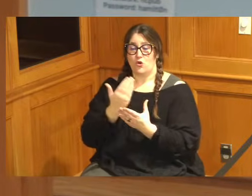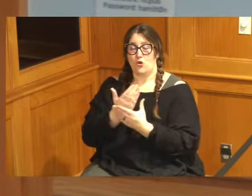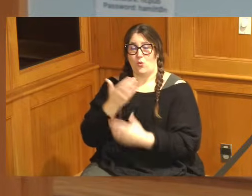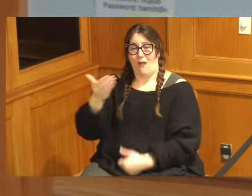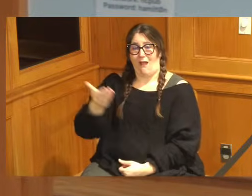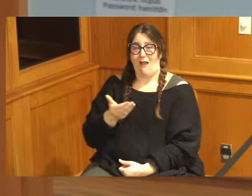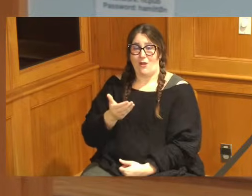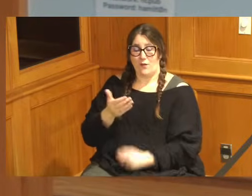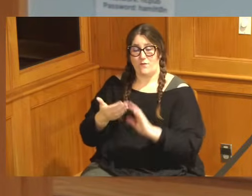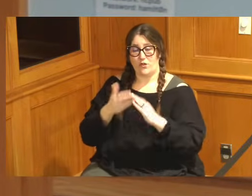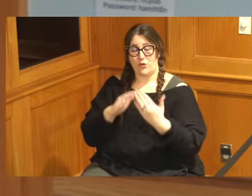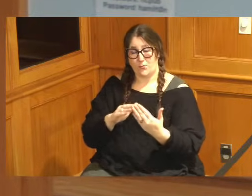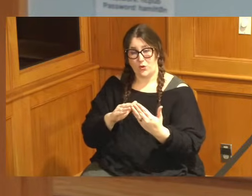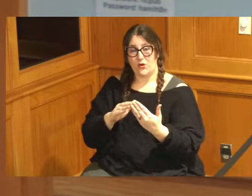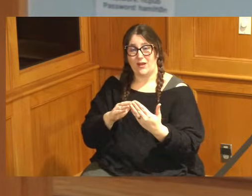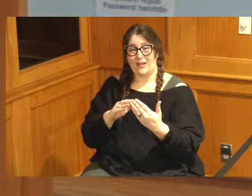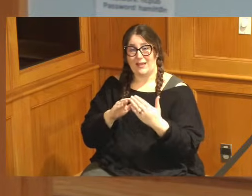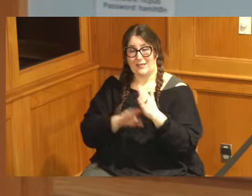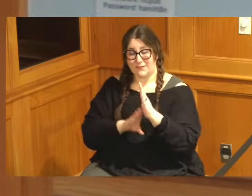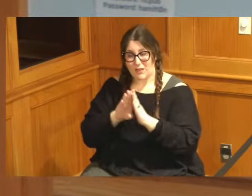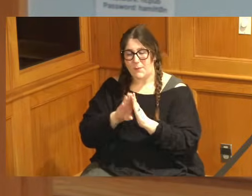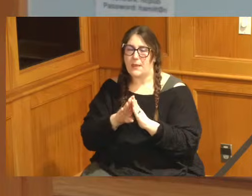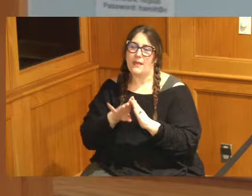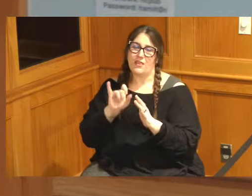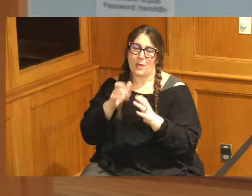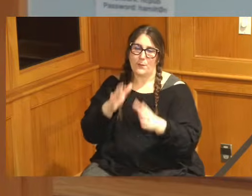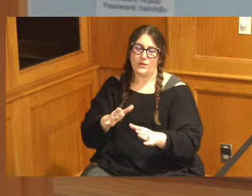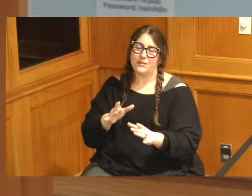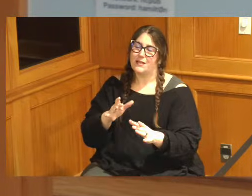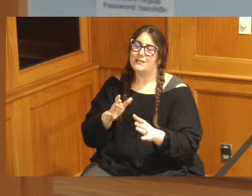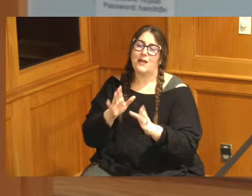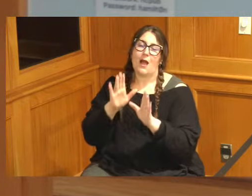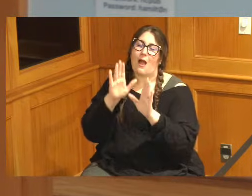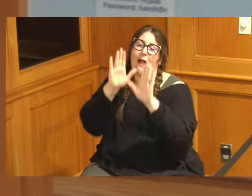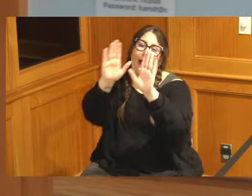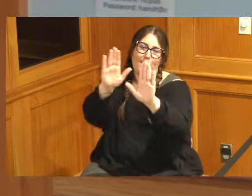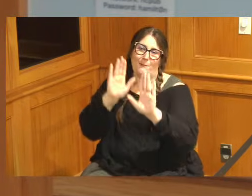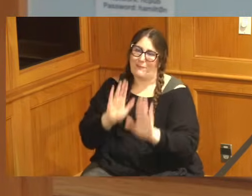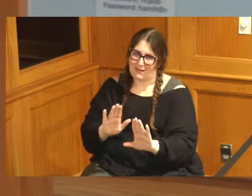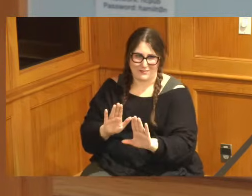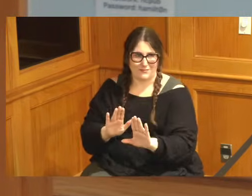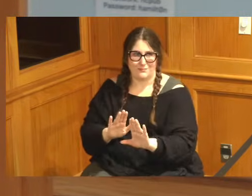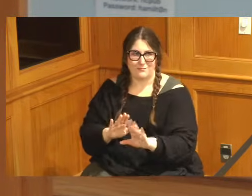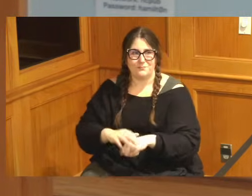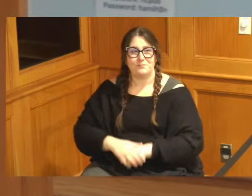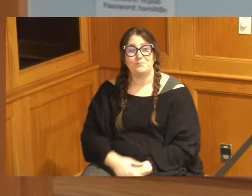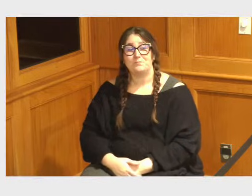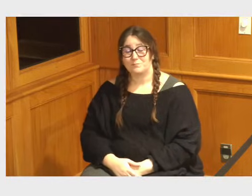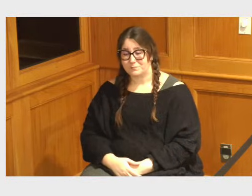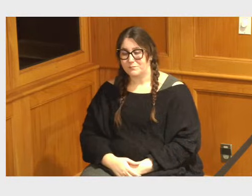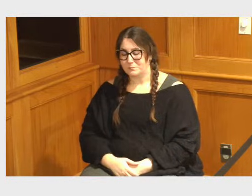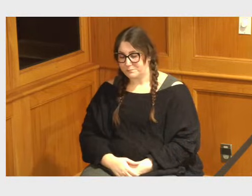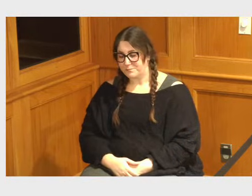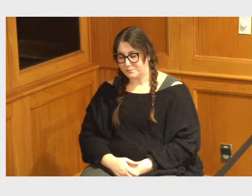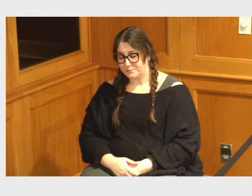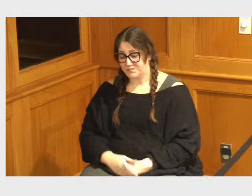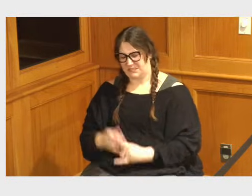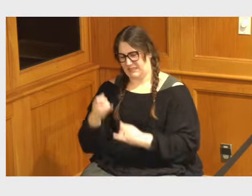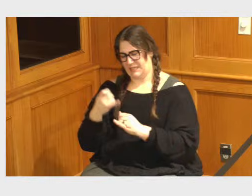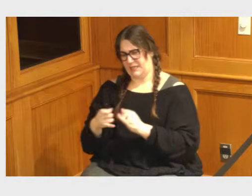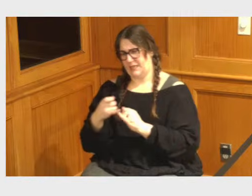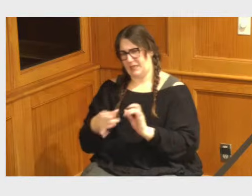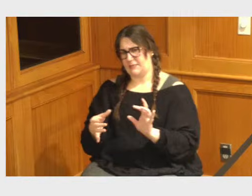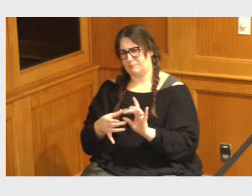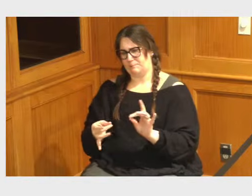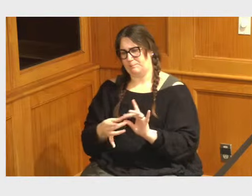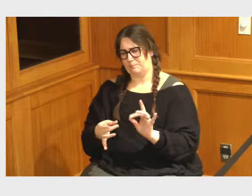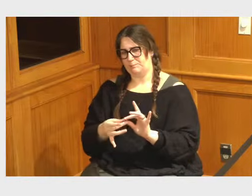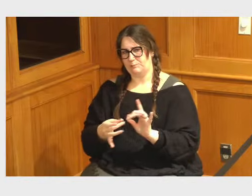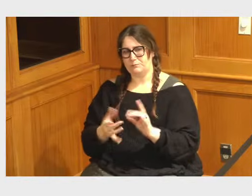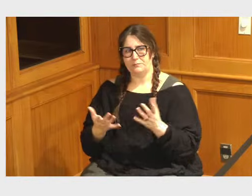we're excited to keep working with with her okay the last thing I would say is you know